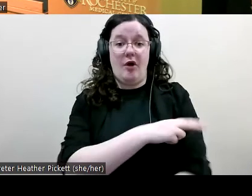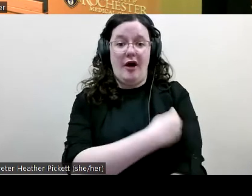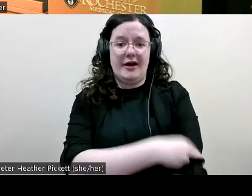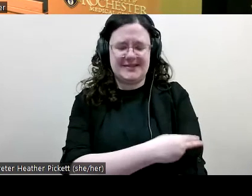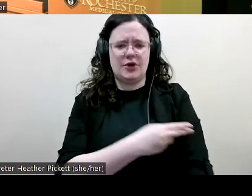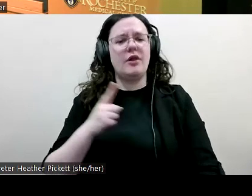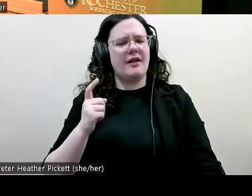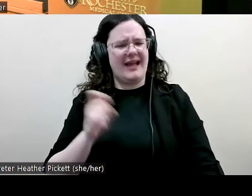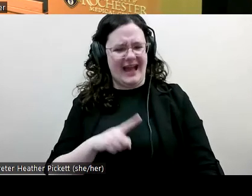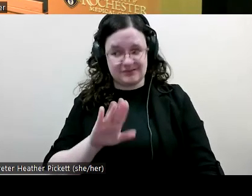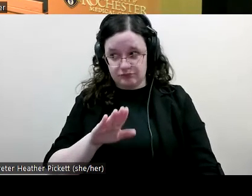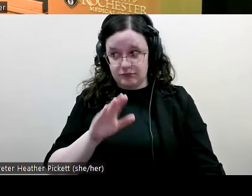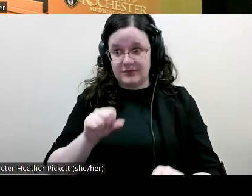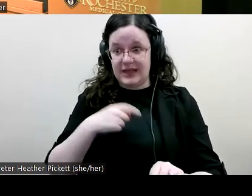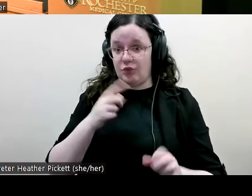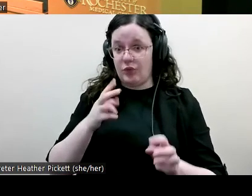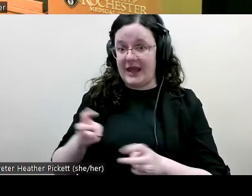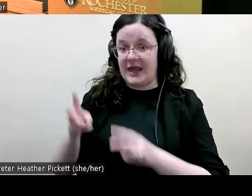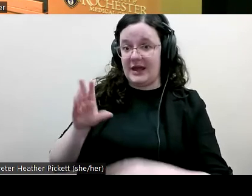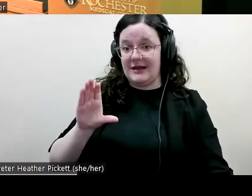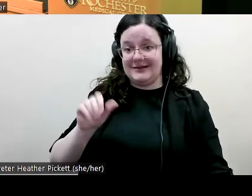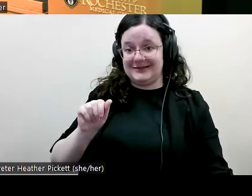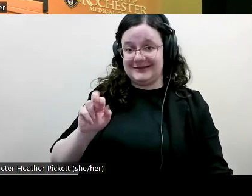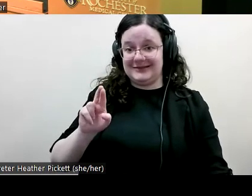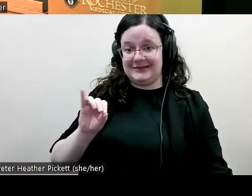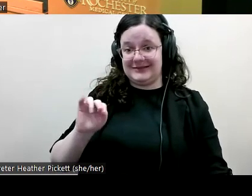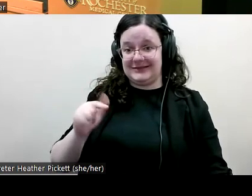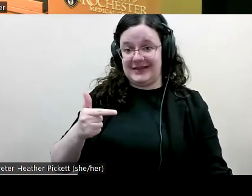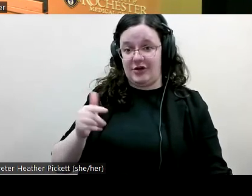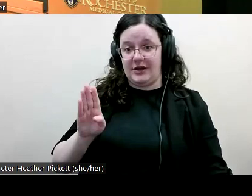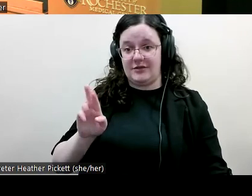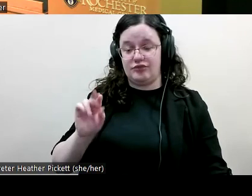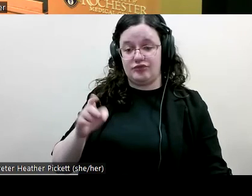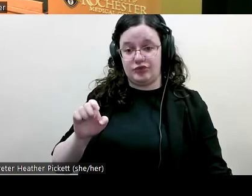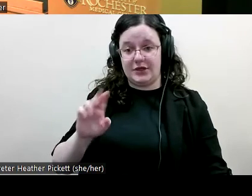our faith community to know that you're in the hospital and he's like okay she said well what